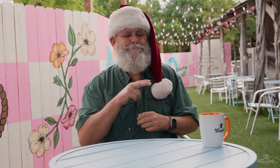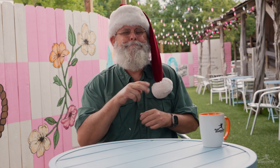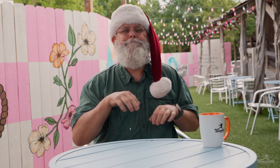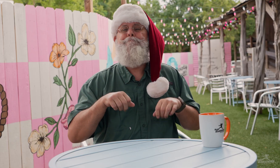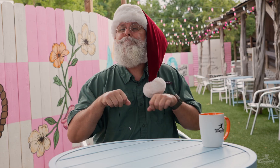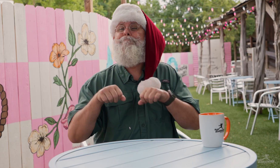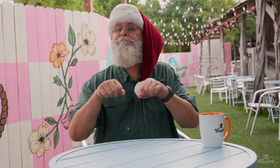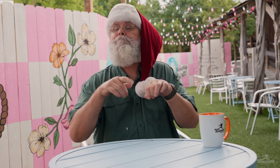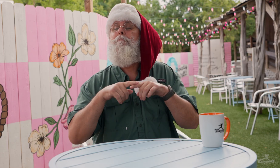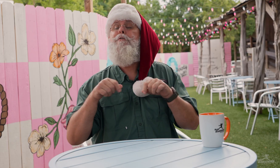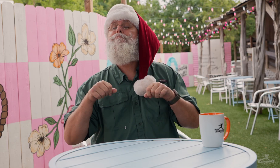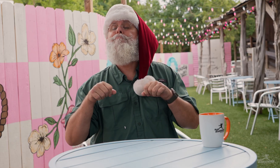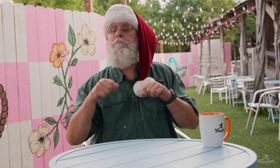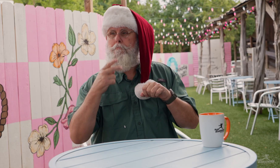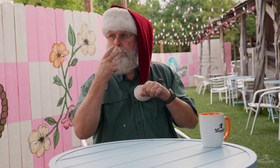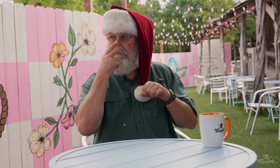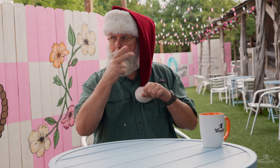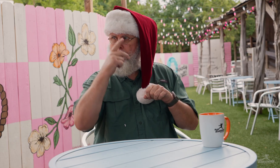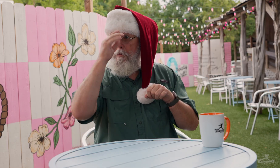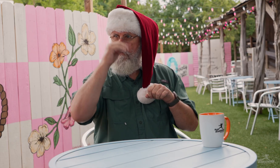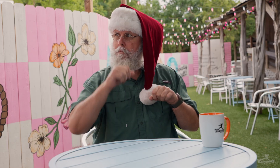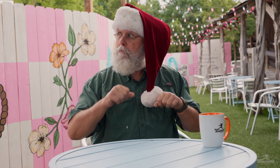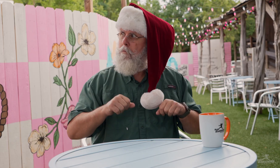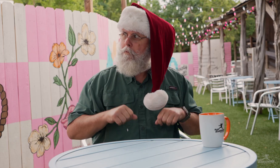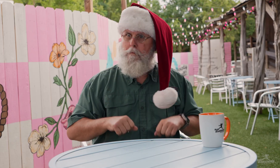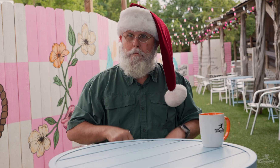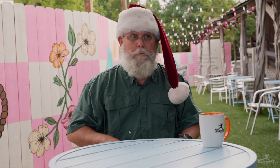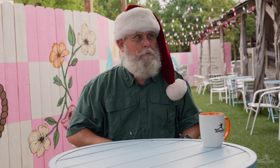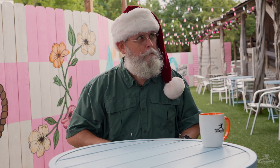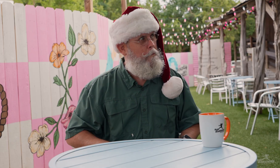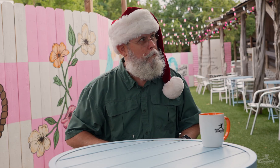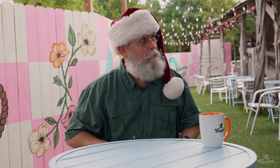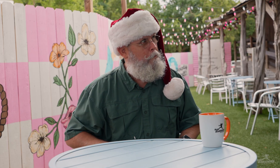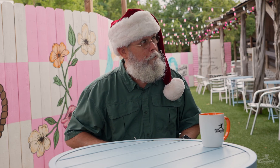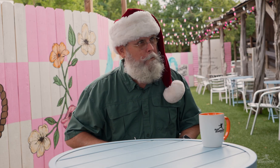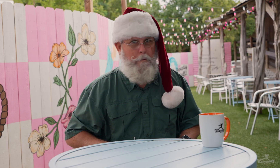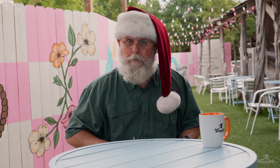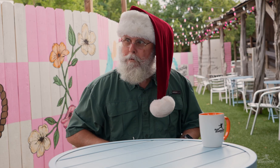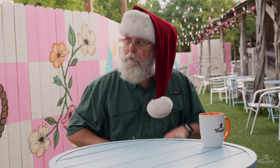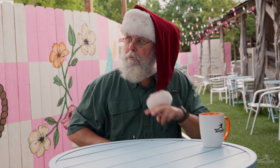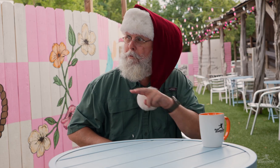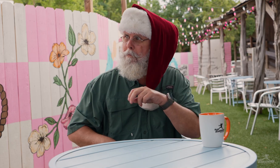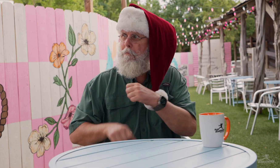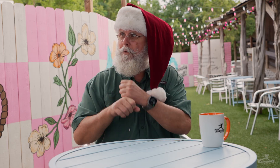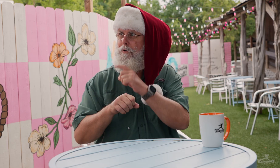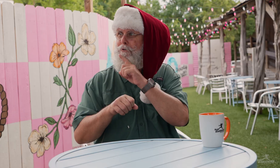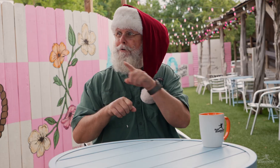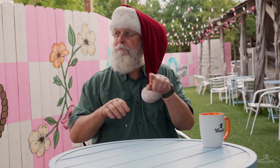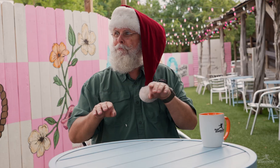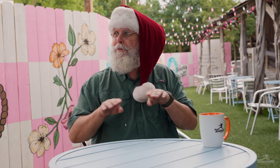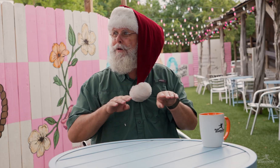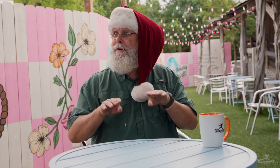I smiled back and went on with my shopping The boy kept looking at me, and I looked back - making sure he behaved